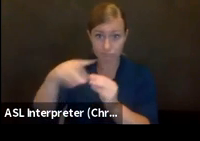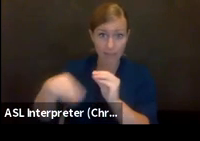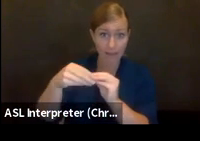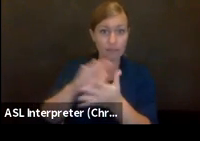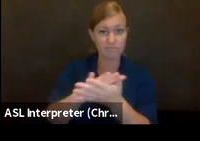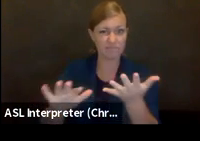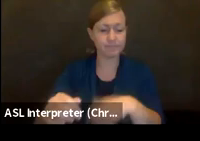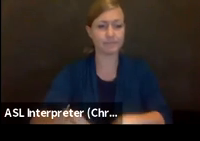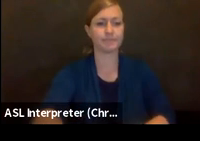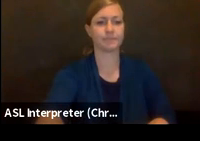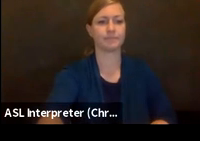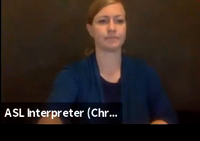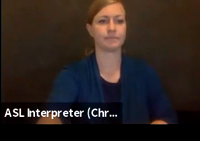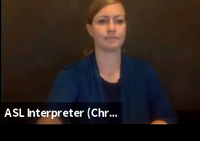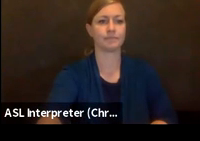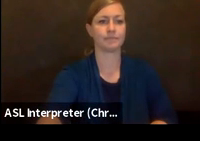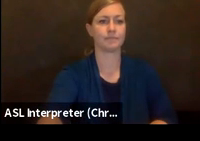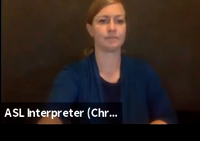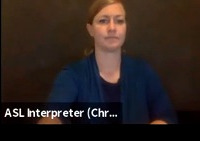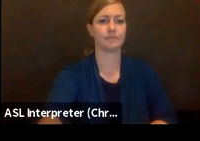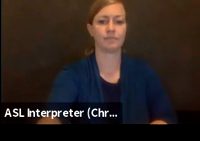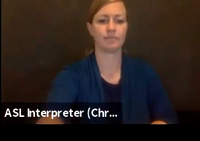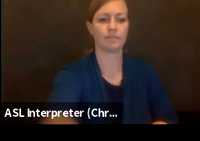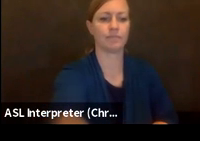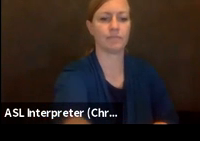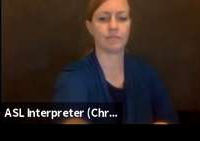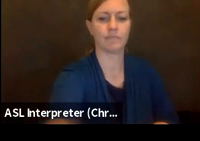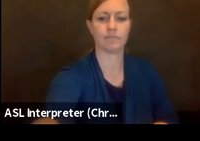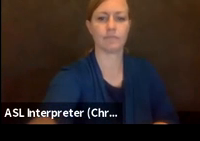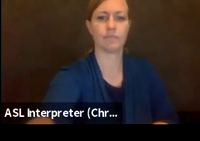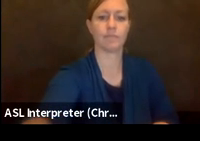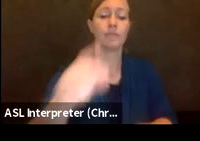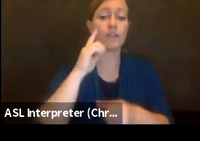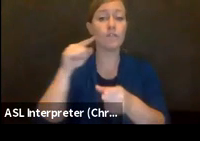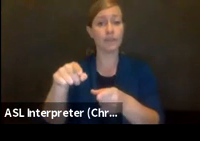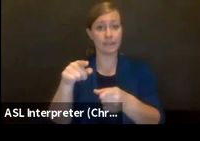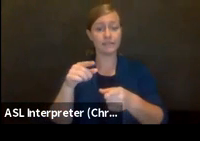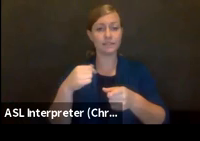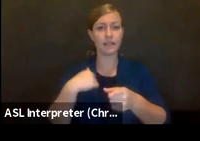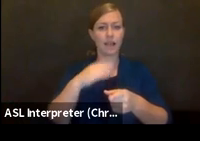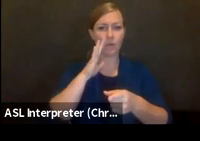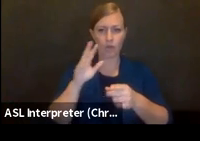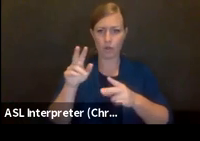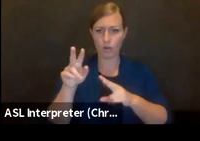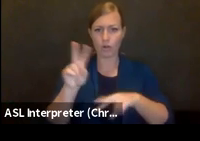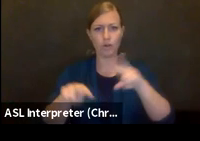ESD 189 - Amy Colburn: So for this. I'm just going to look at ESD 189 - Amy Colburn: We'll just kind of for this video will look at Google and